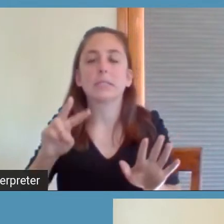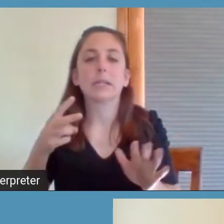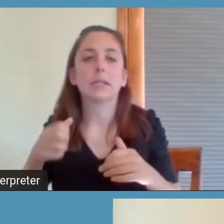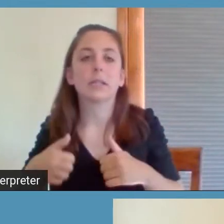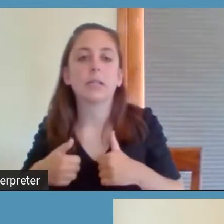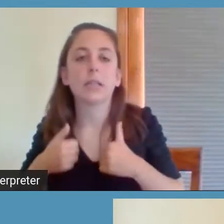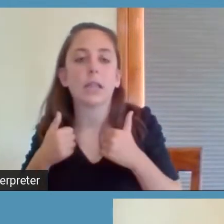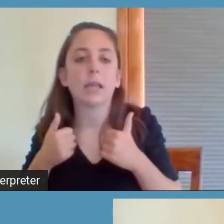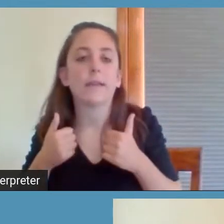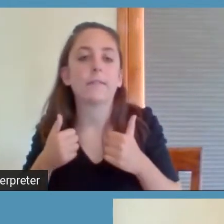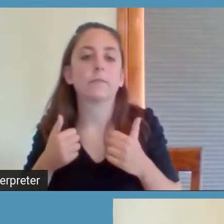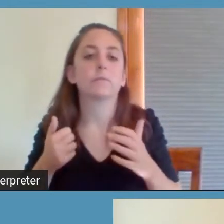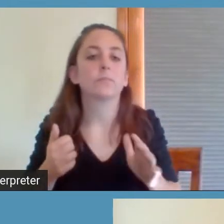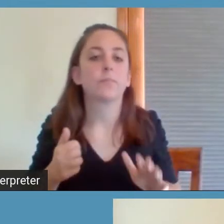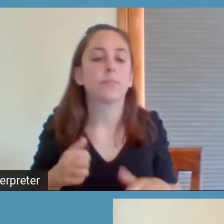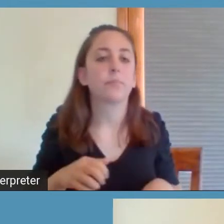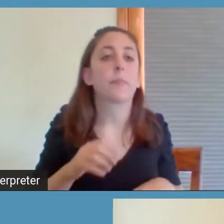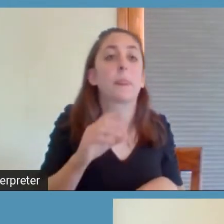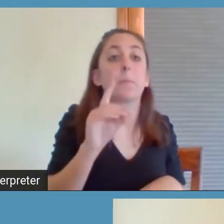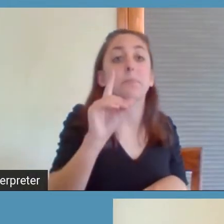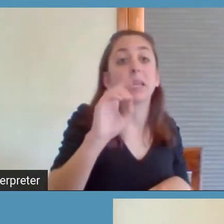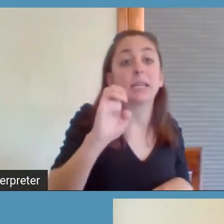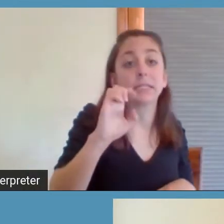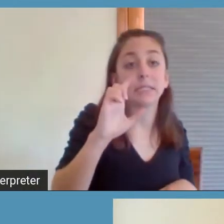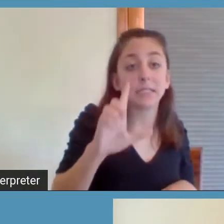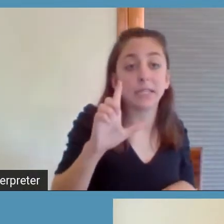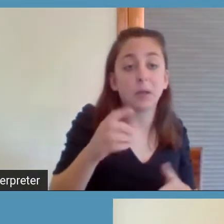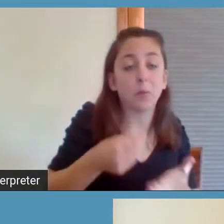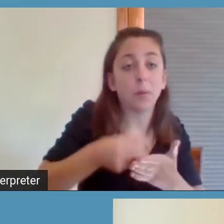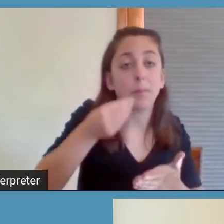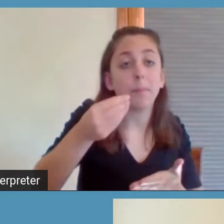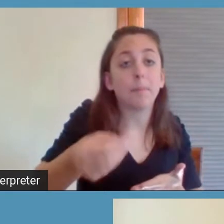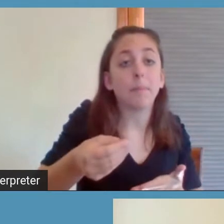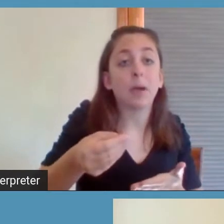dell they would buy these islands in second life and try to figure out how we could how